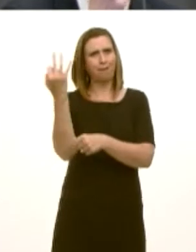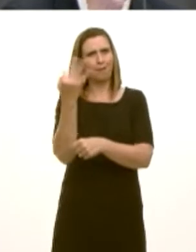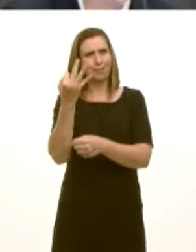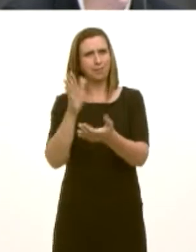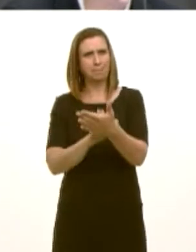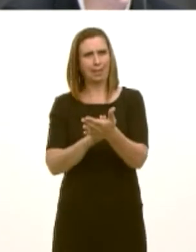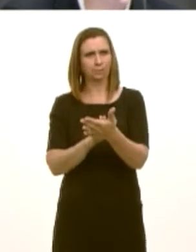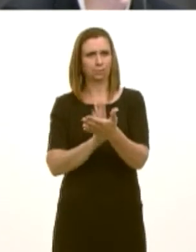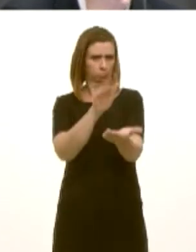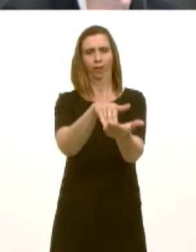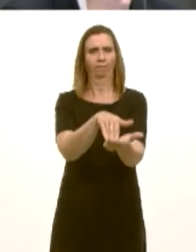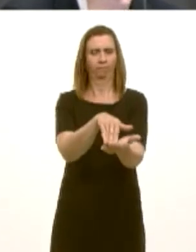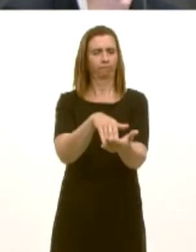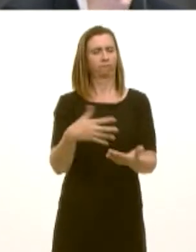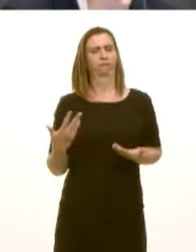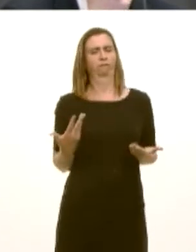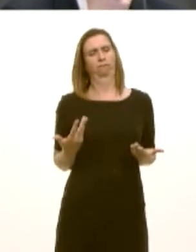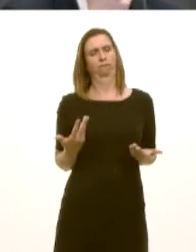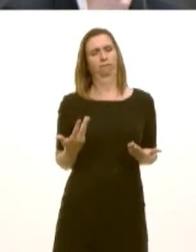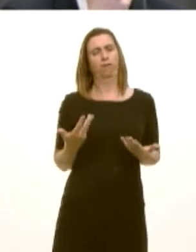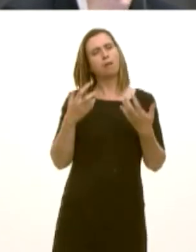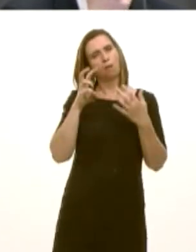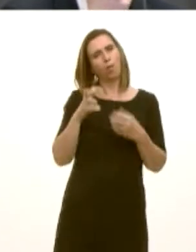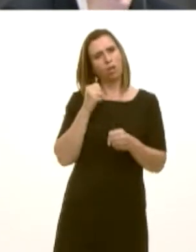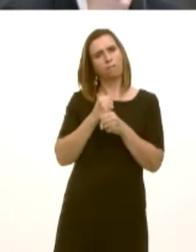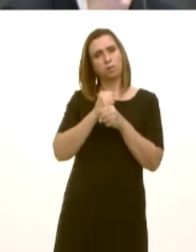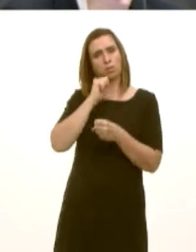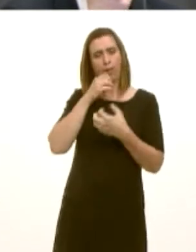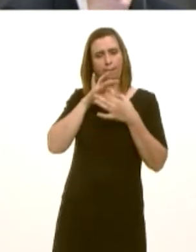how can or will the Welsh Government engage with the regional workshops the National Police